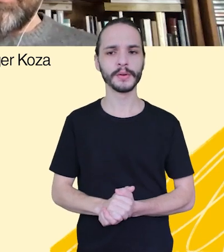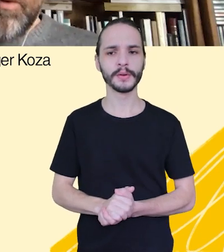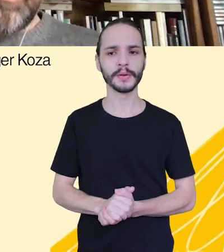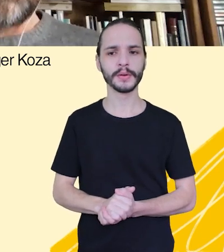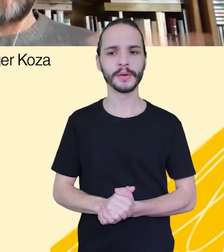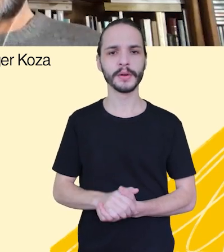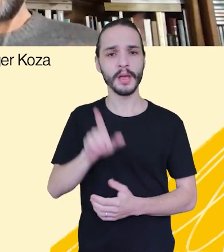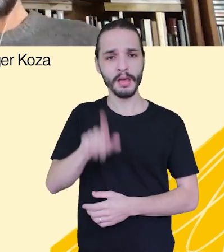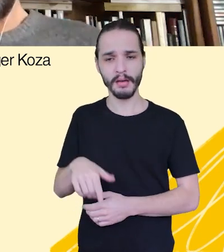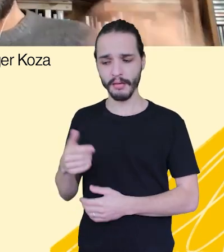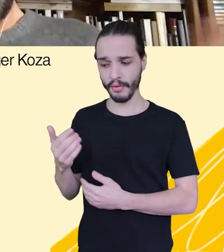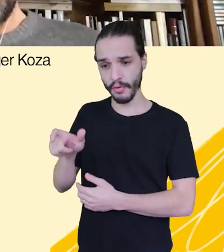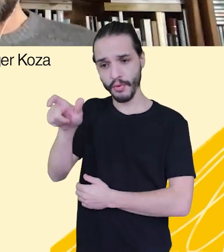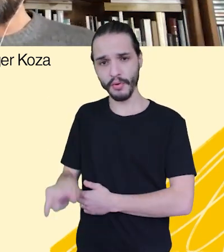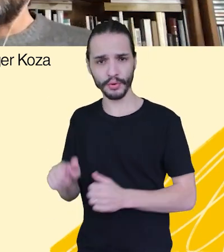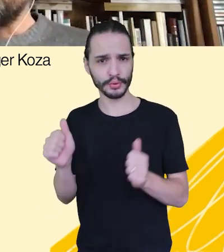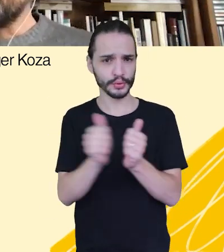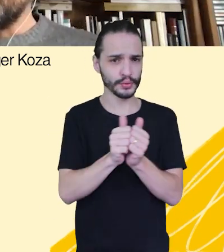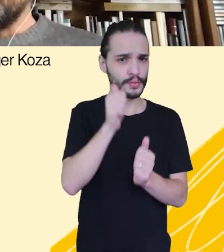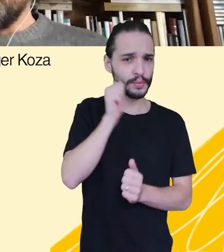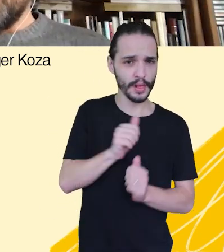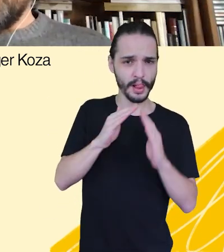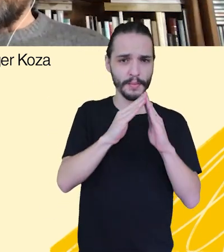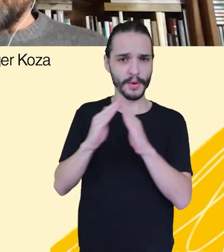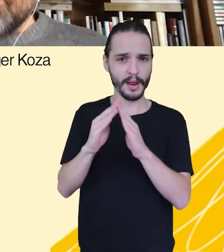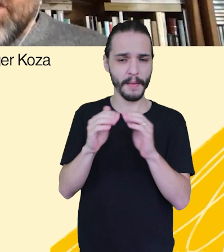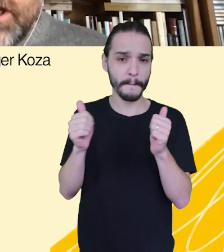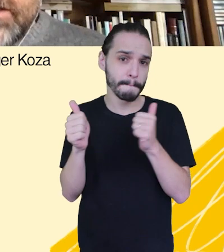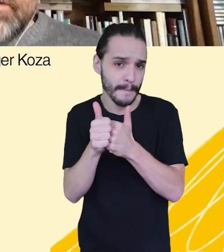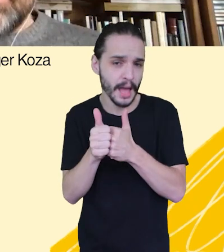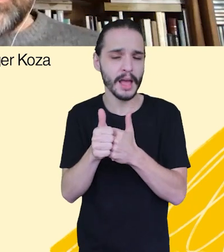is with a woman who used to live near him. and they are talking